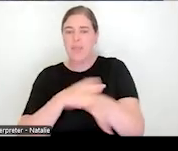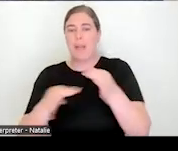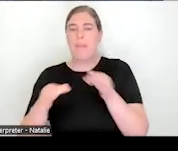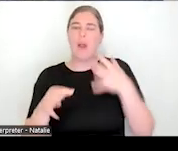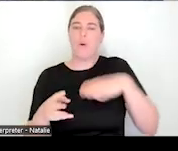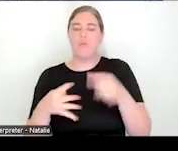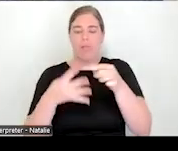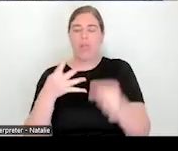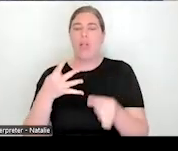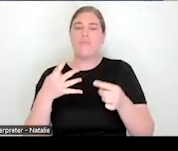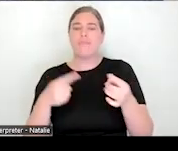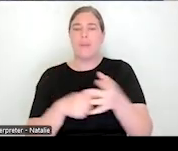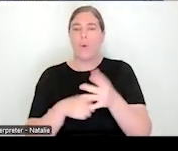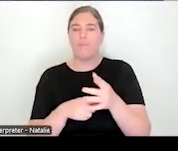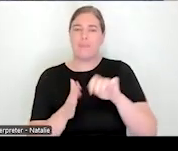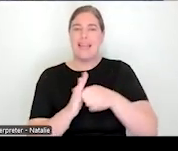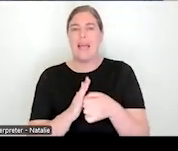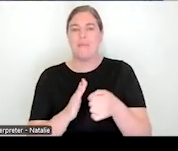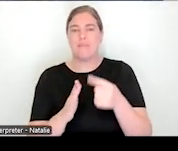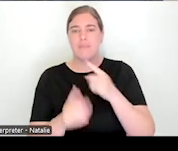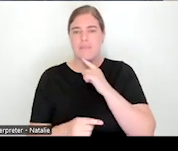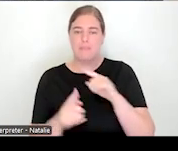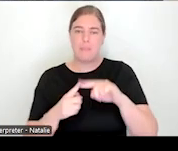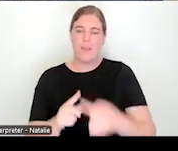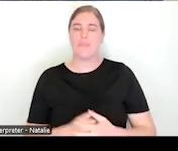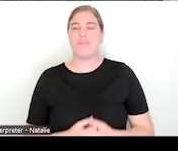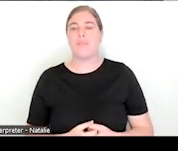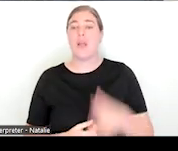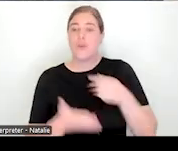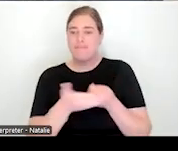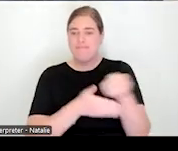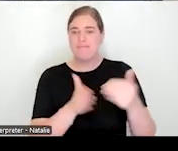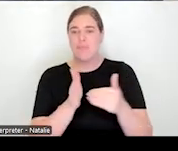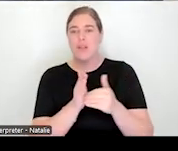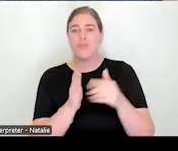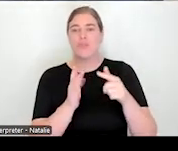this webinar. I will now hand over to Zohar to speak to Creative Australia's actions.